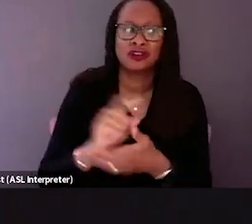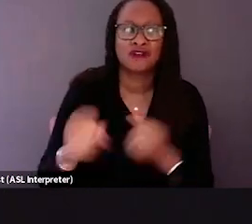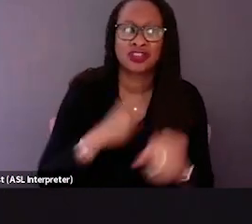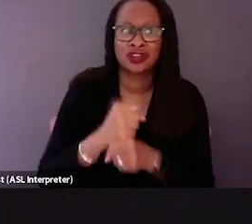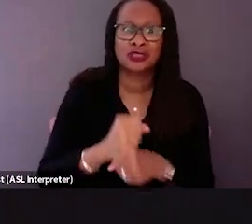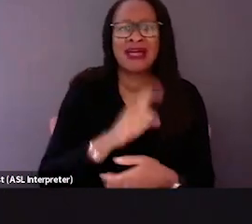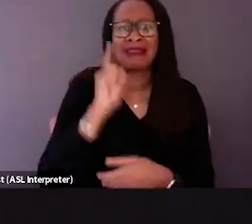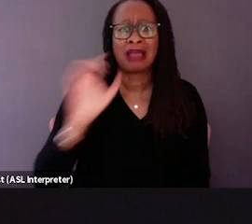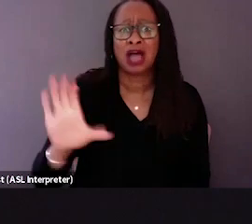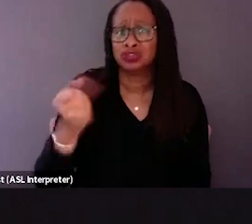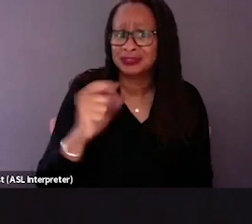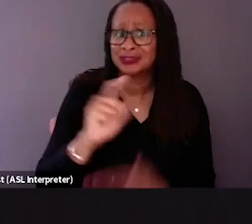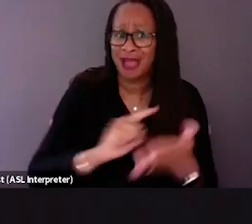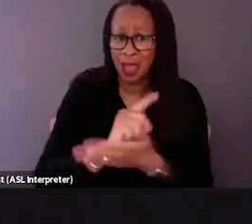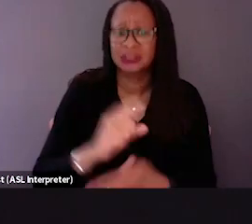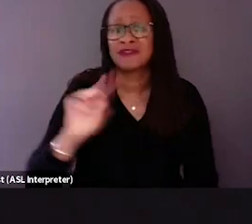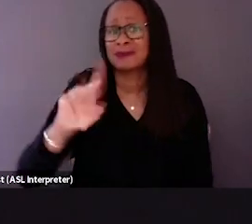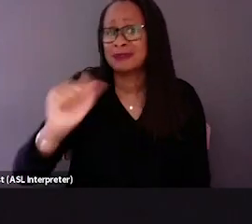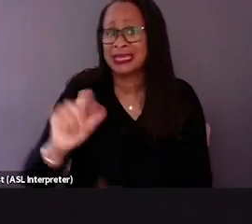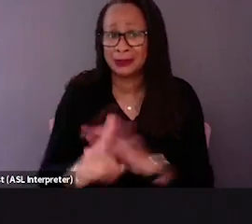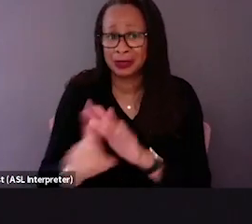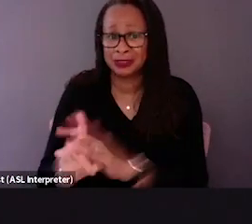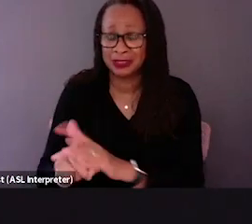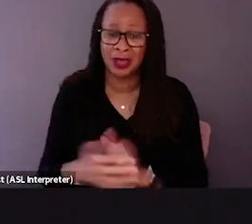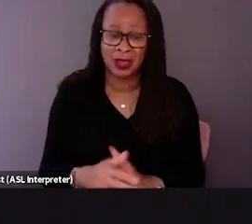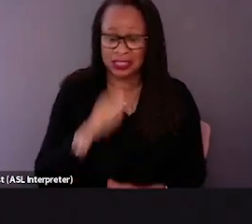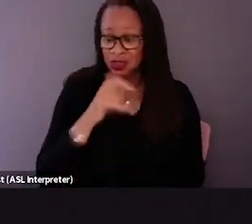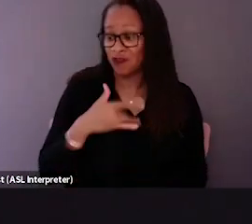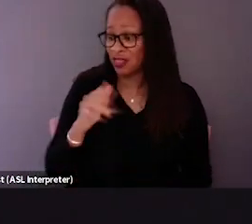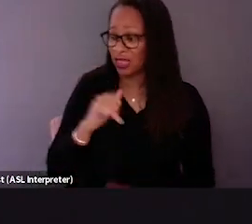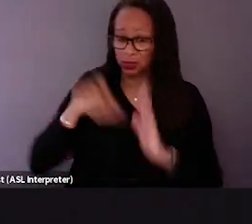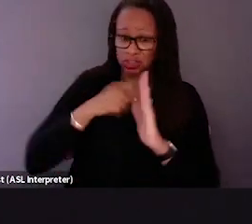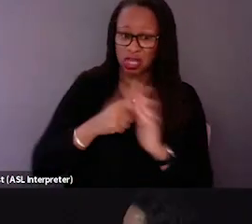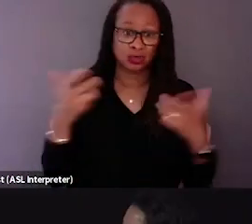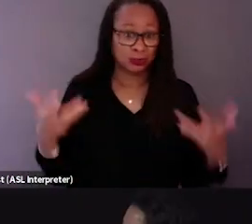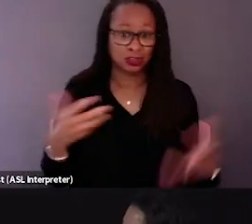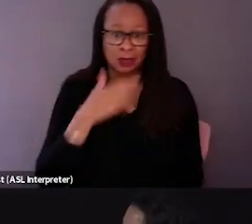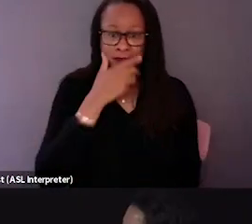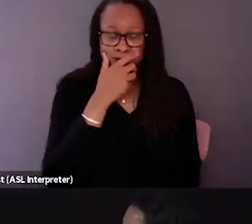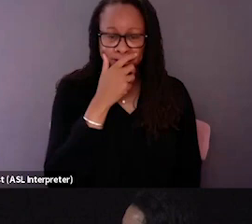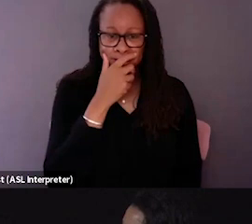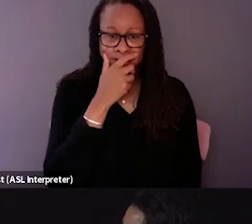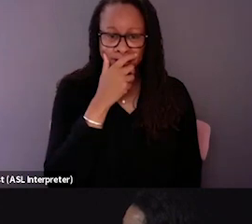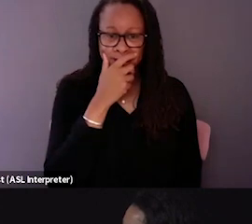of Judy's media appearances, but we didn't actually shoot. I don't feel like we actually shot that much. It was a lot of interview.